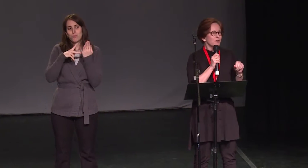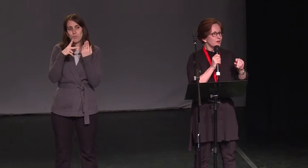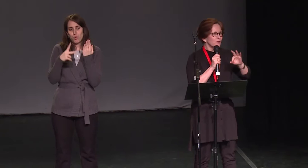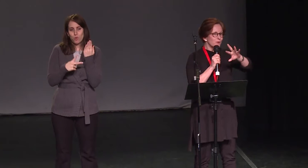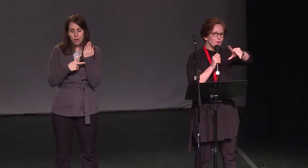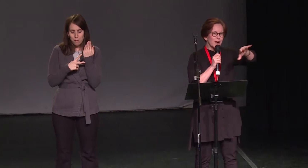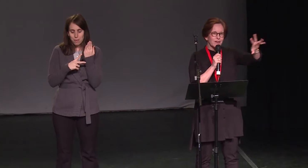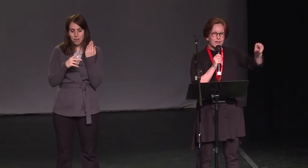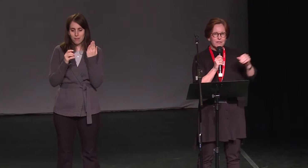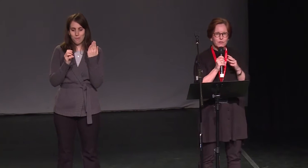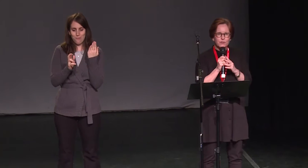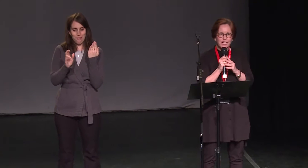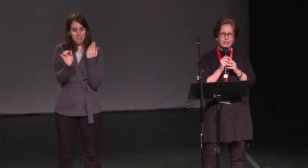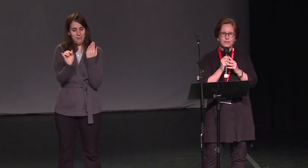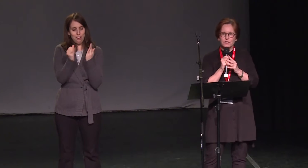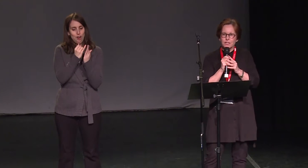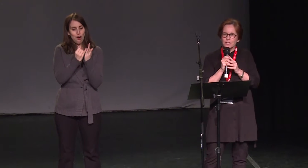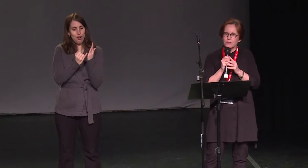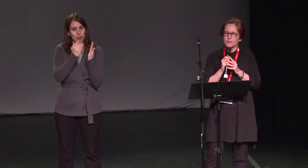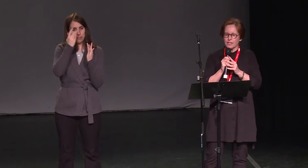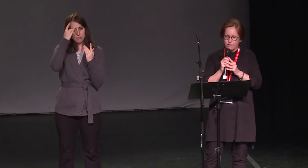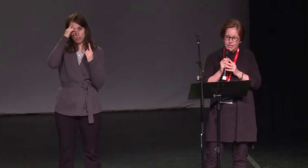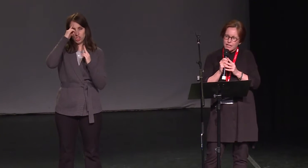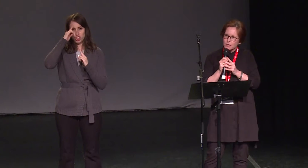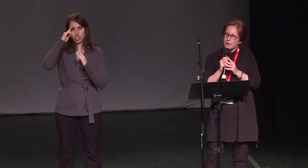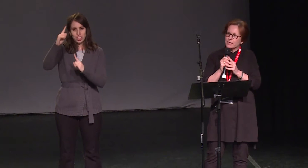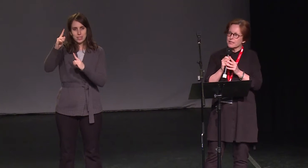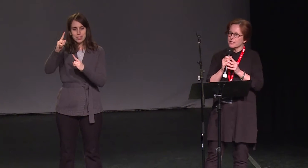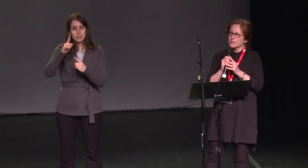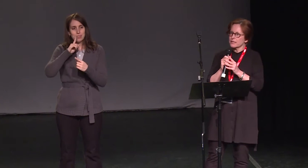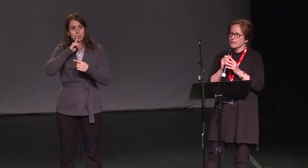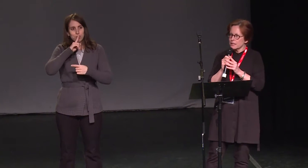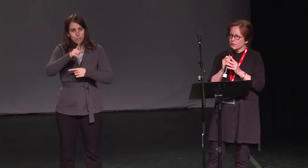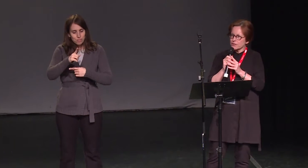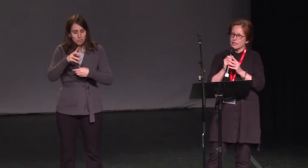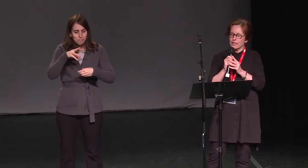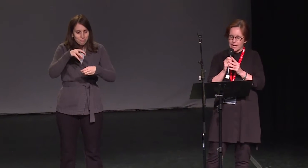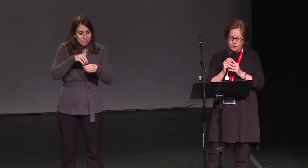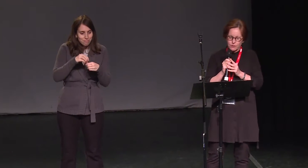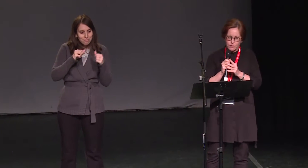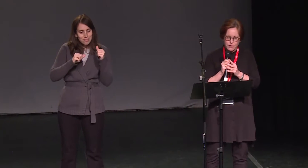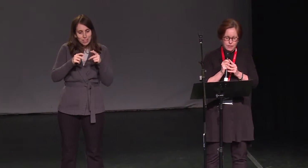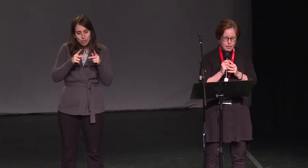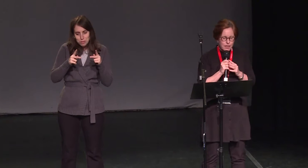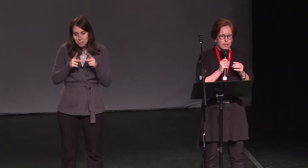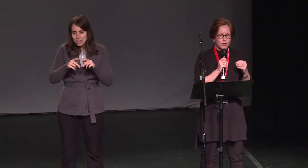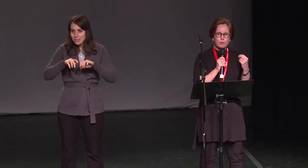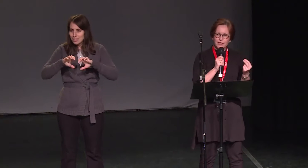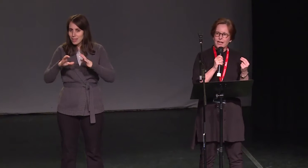who infiltrate the studios, the convening spaces, the theatres, the classrooms, to put